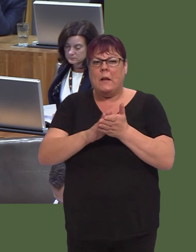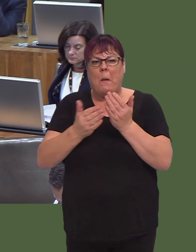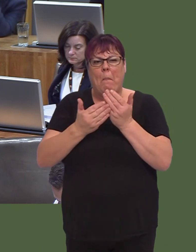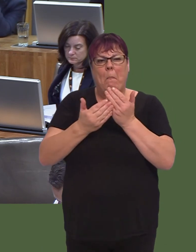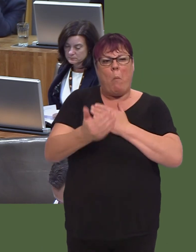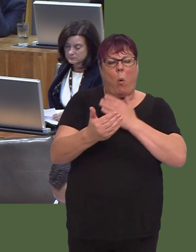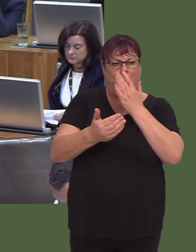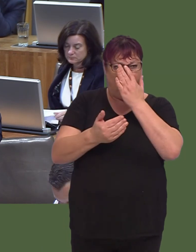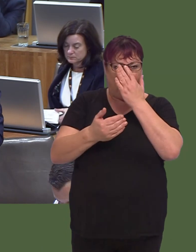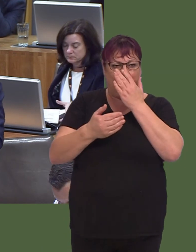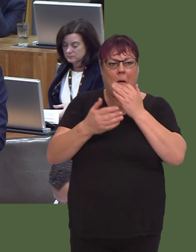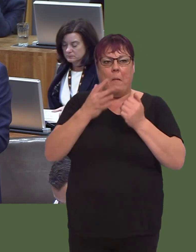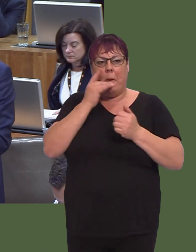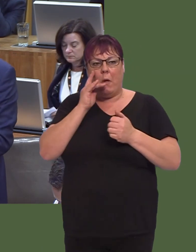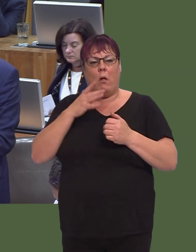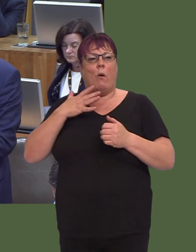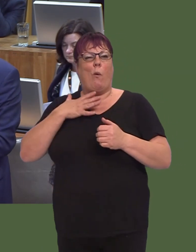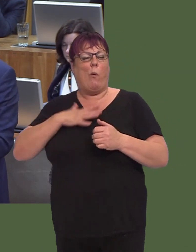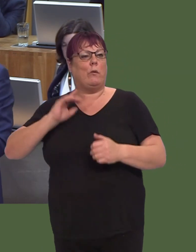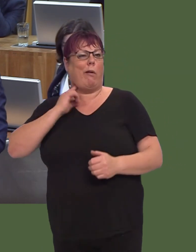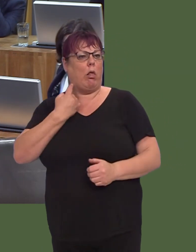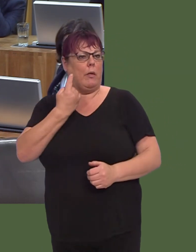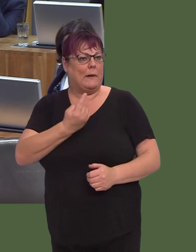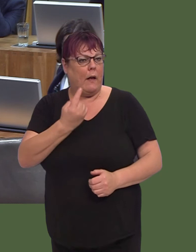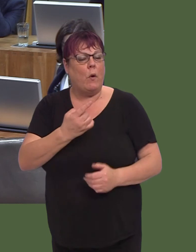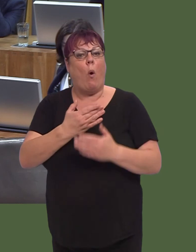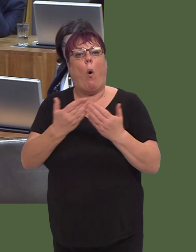is: does that mean that there are more young people who are feeling suicidal or does it